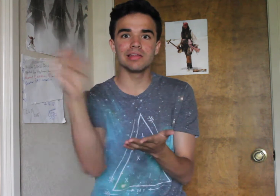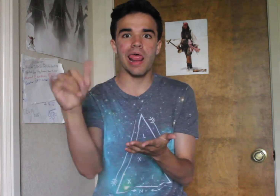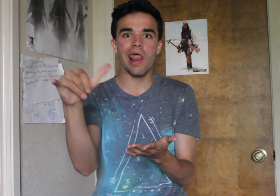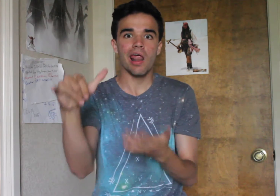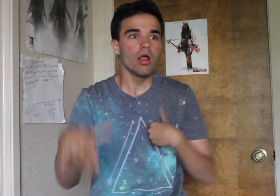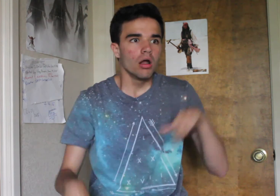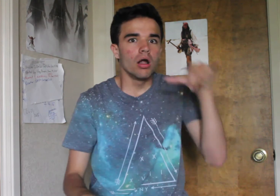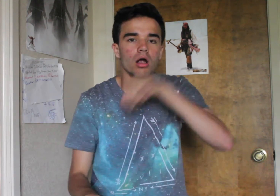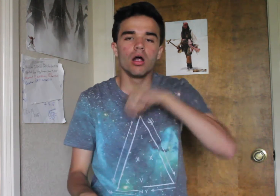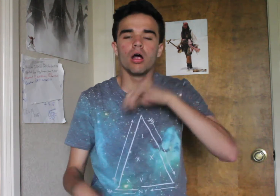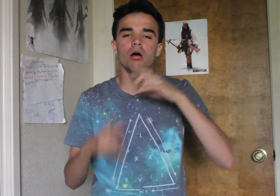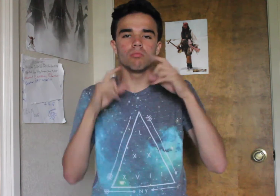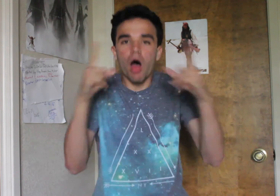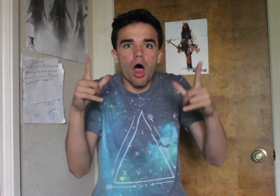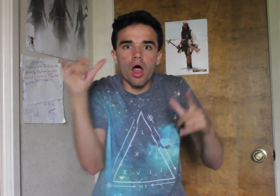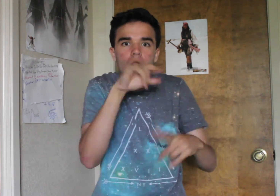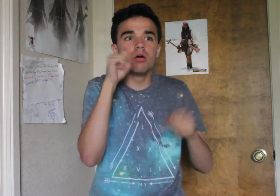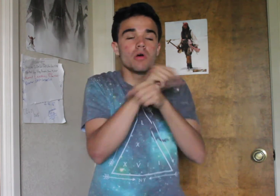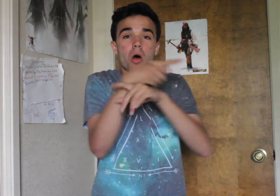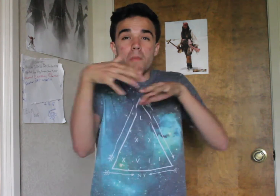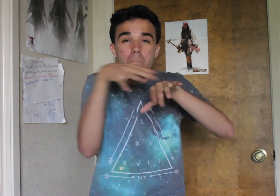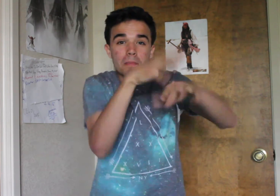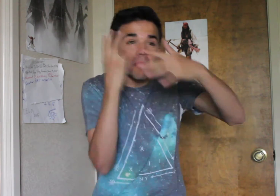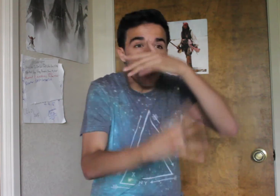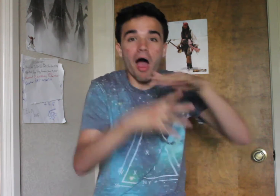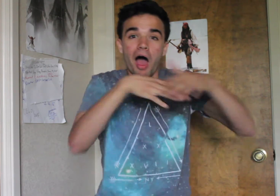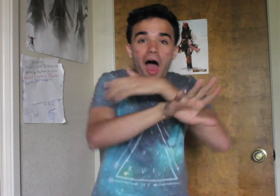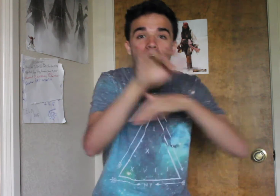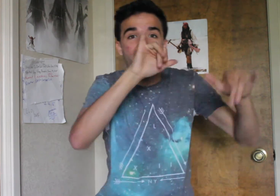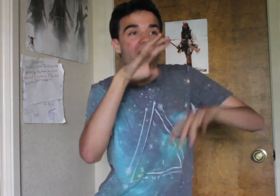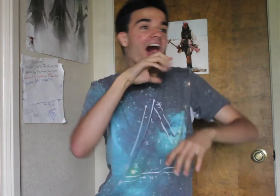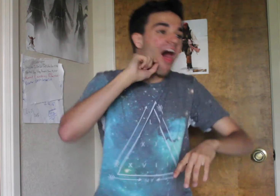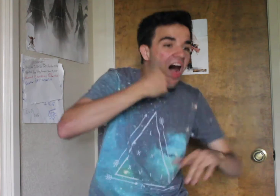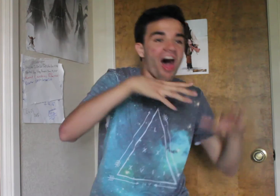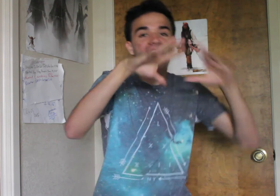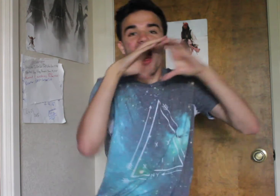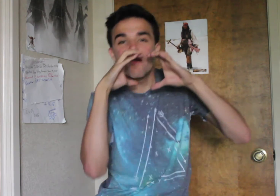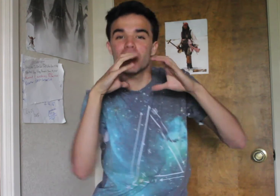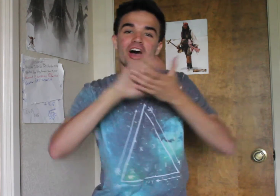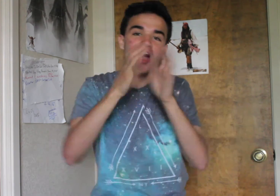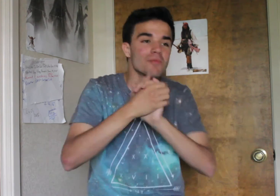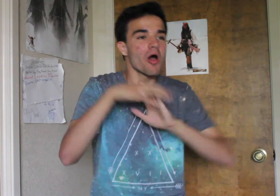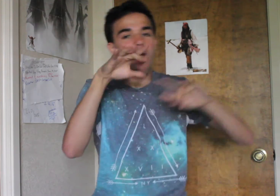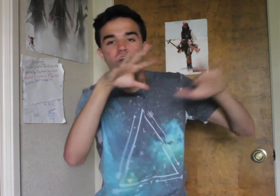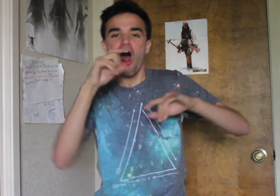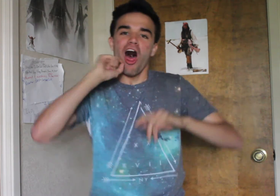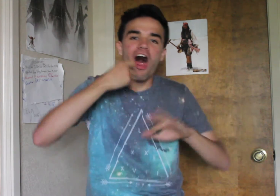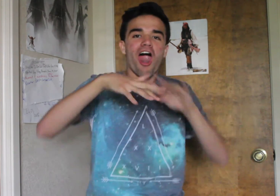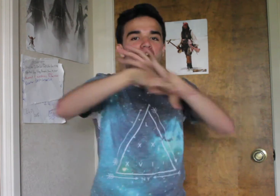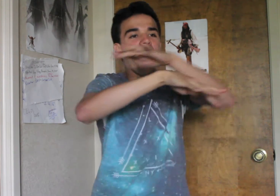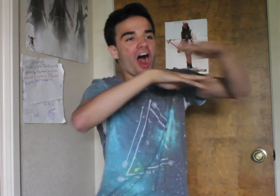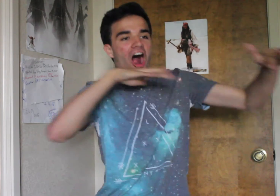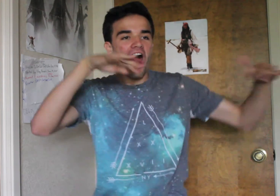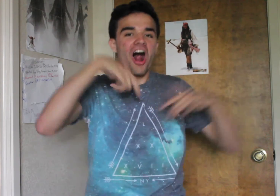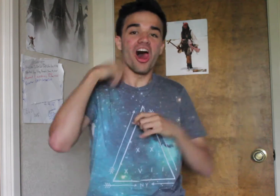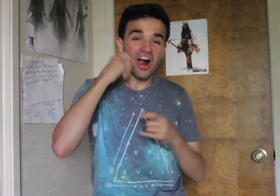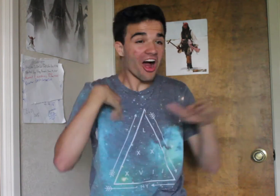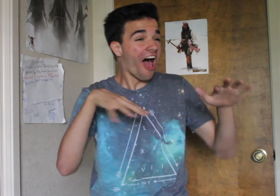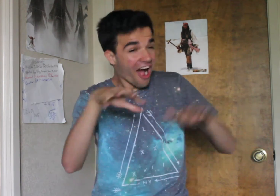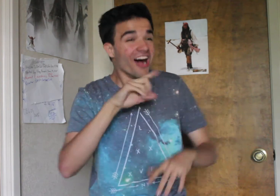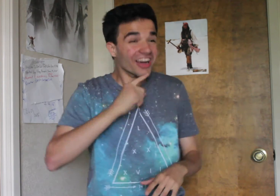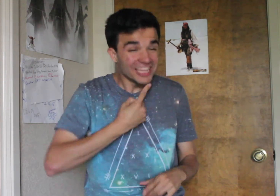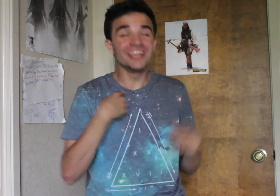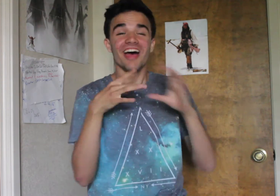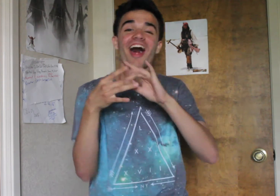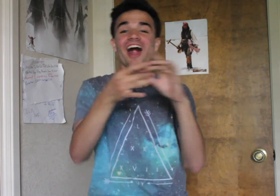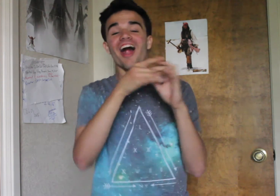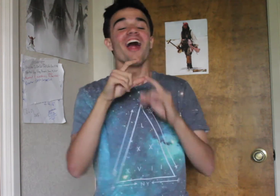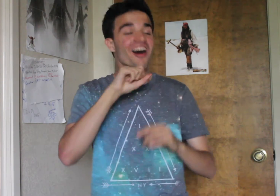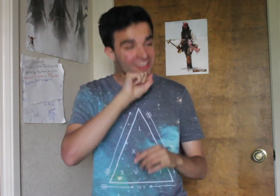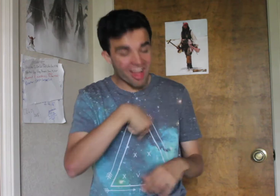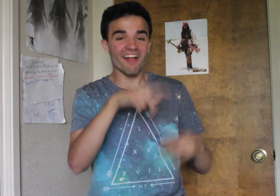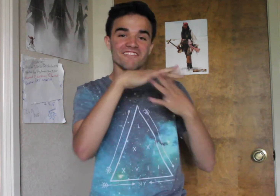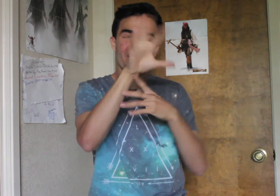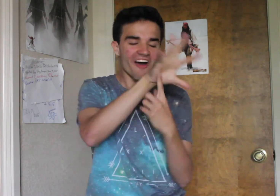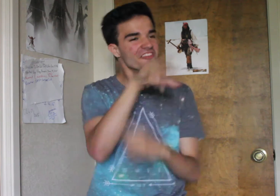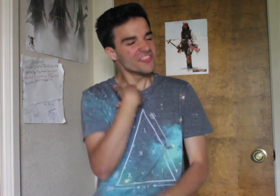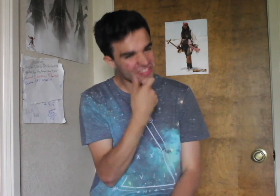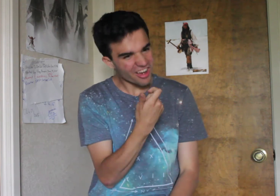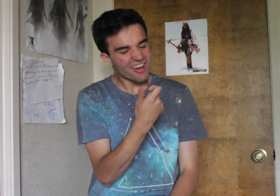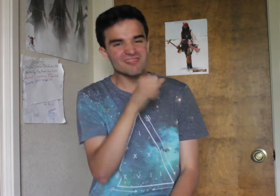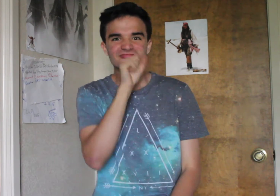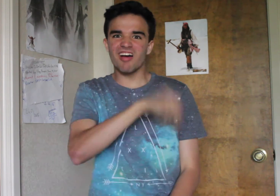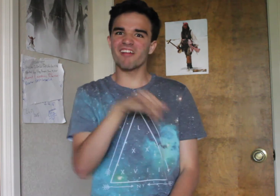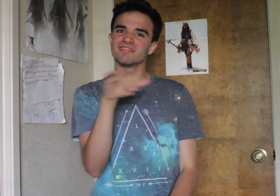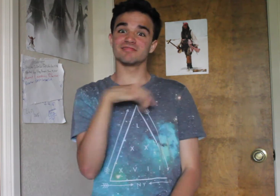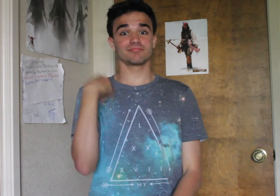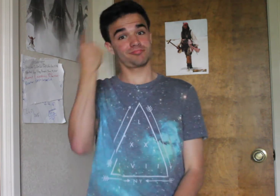Deaf people and people love that company into the cool thing there. I did watched that video really cool!!